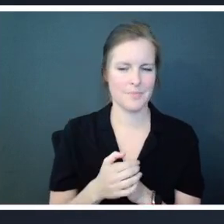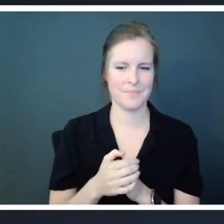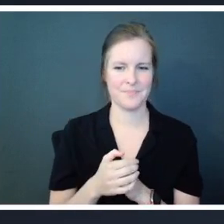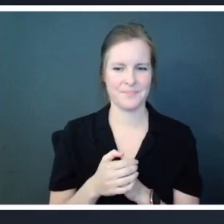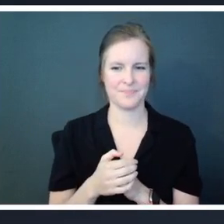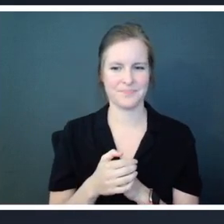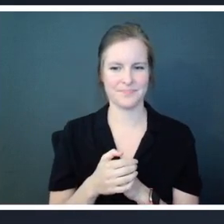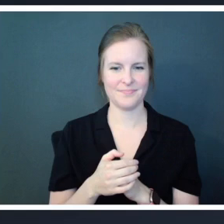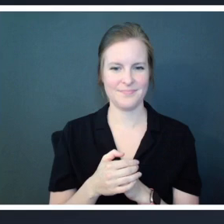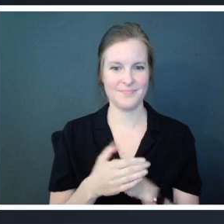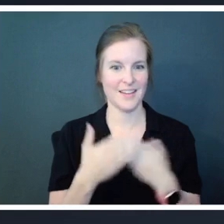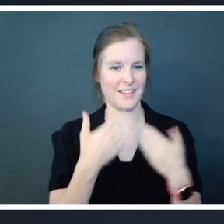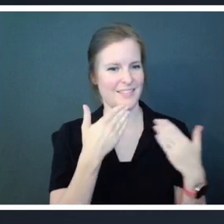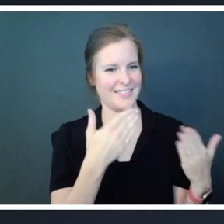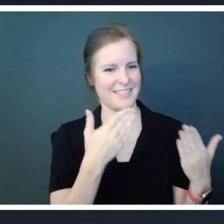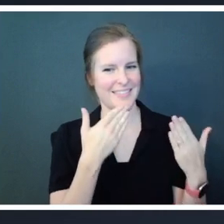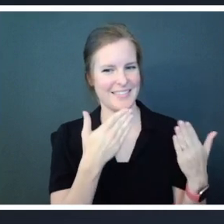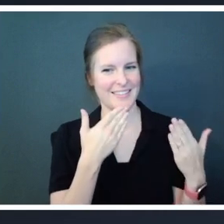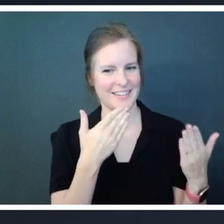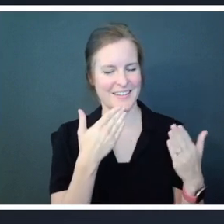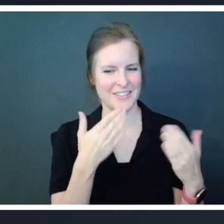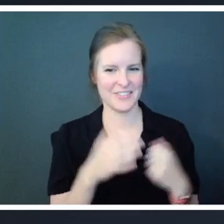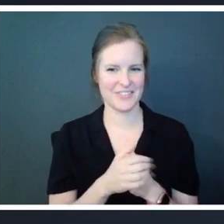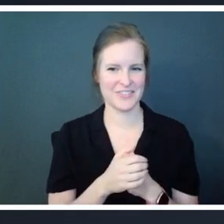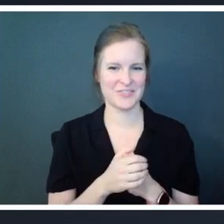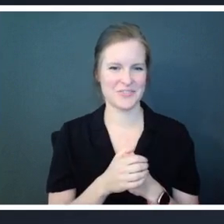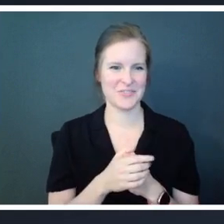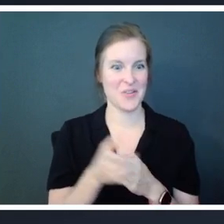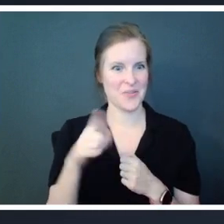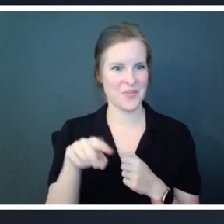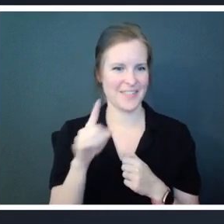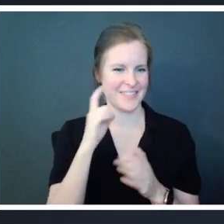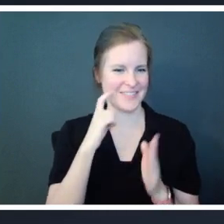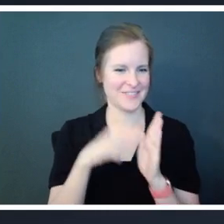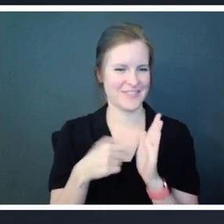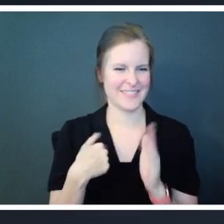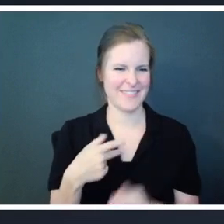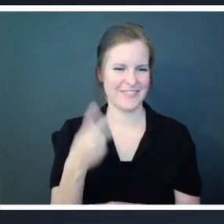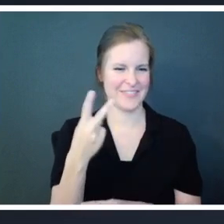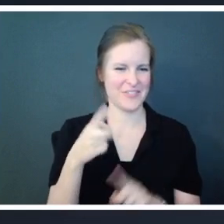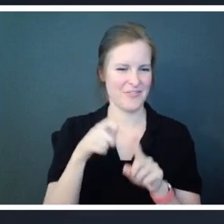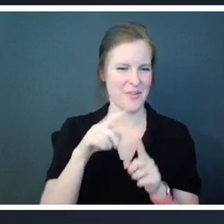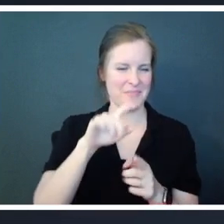may have noticed there are two of us here from the National Postal Museum. And when Phoebe and I were